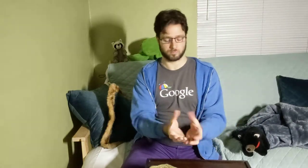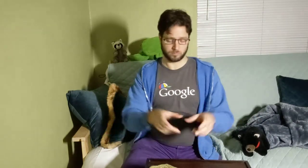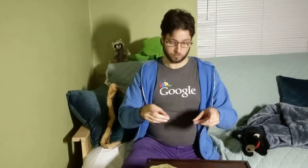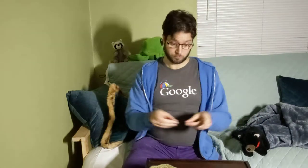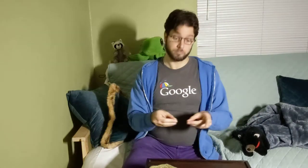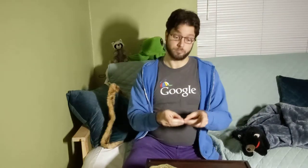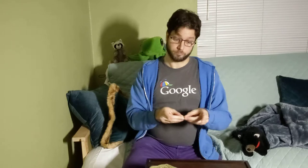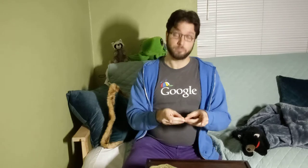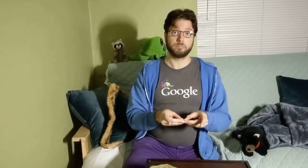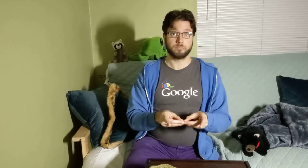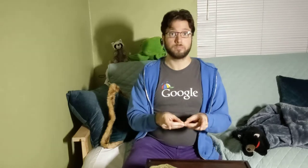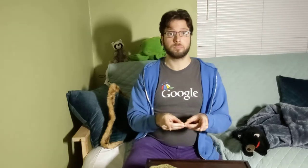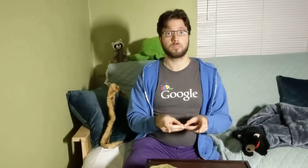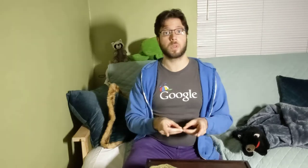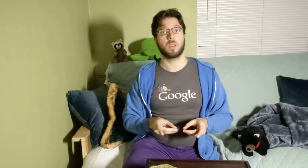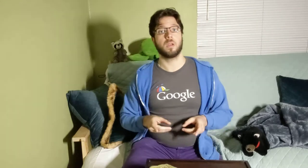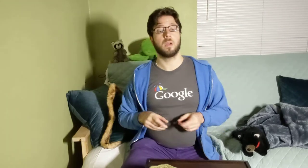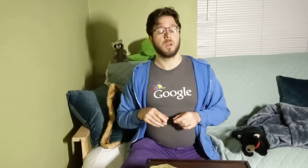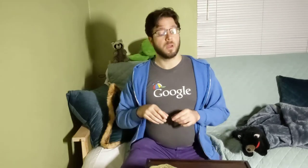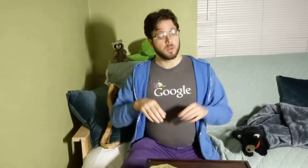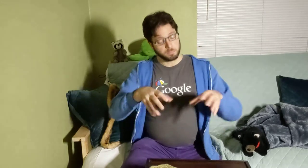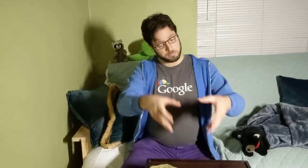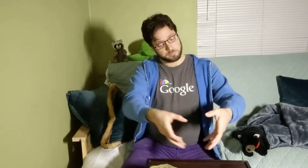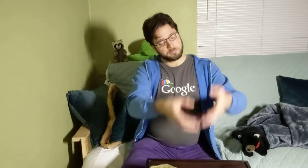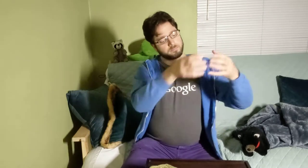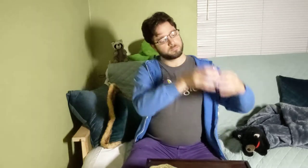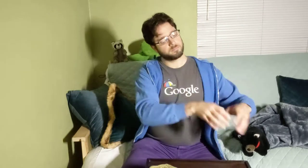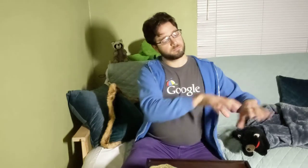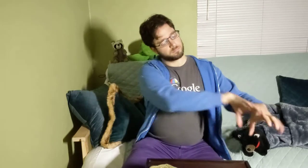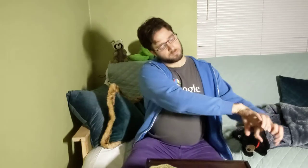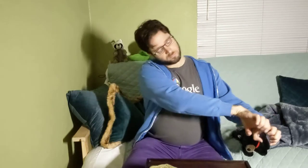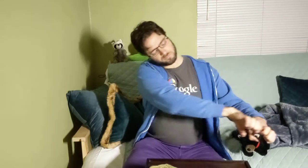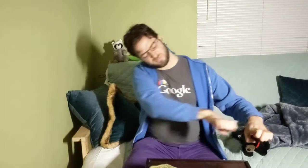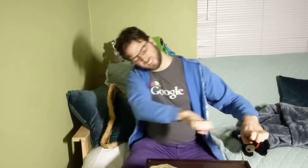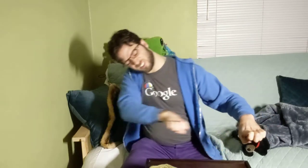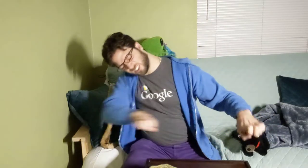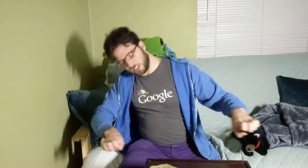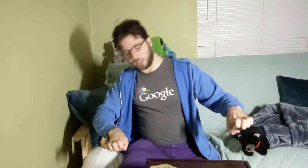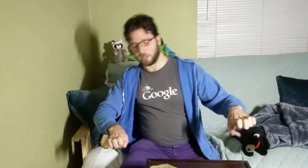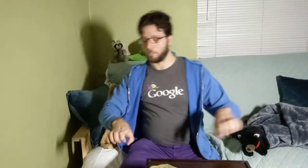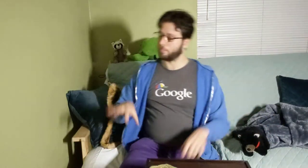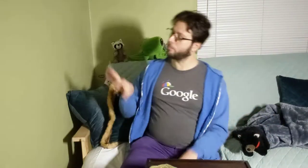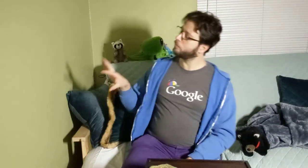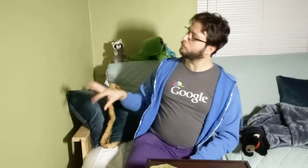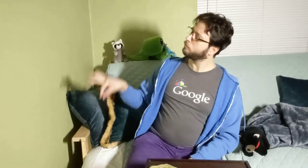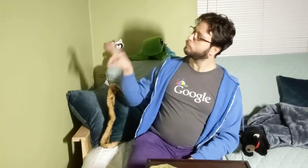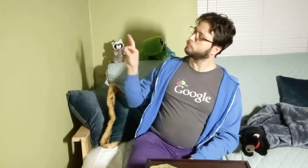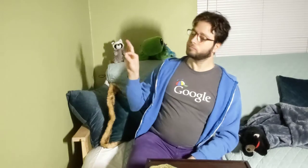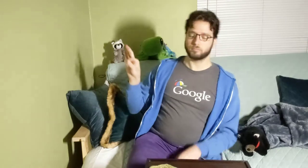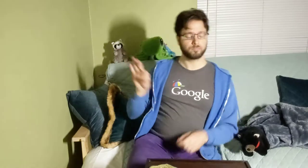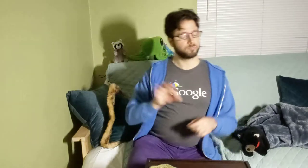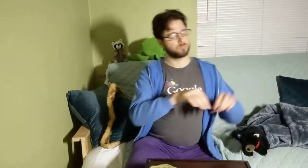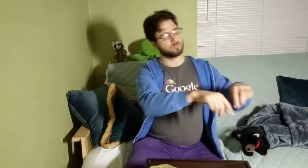d DESSERT e CL-E-[Take out and form] f PICK